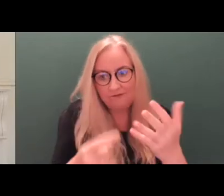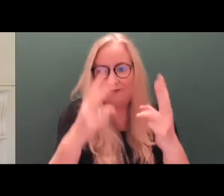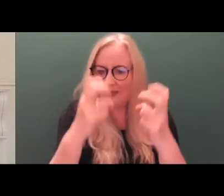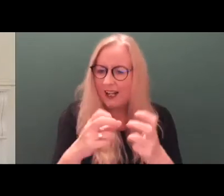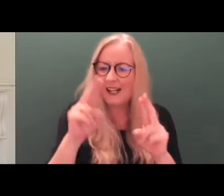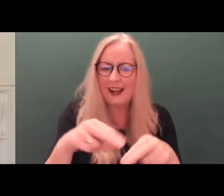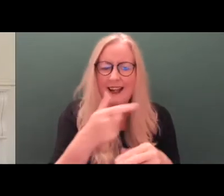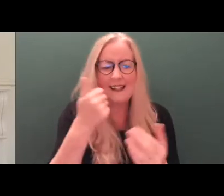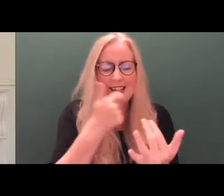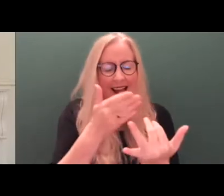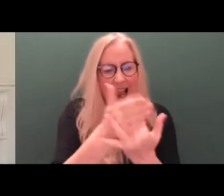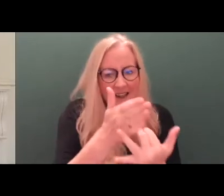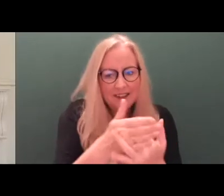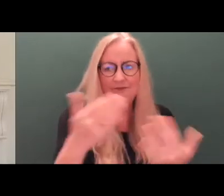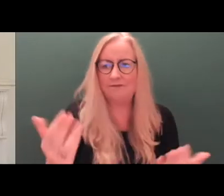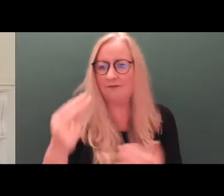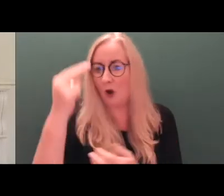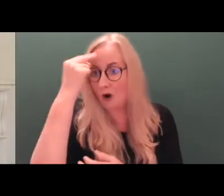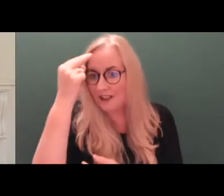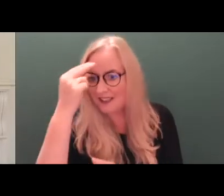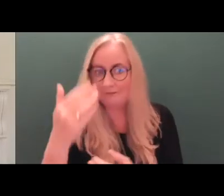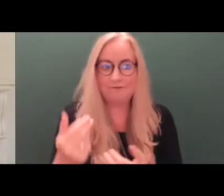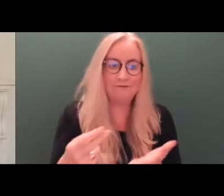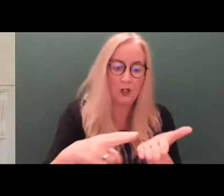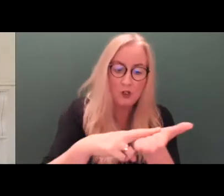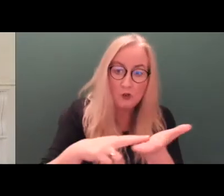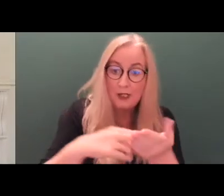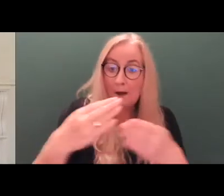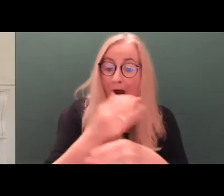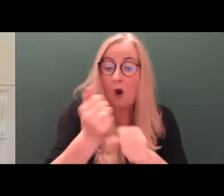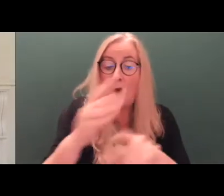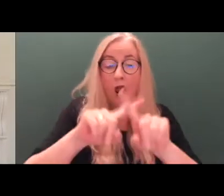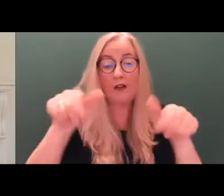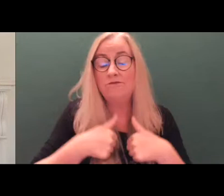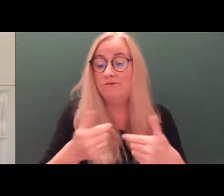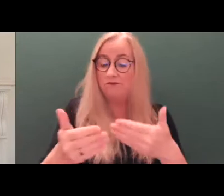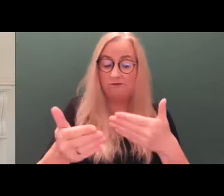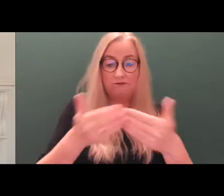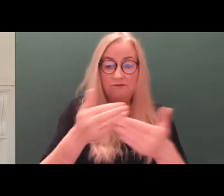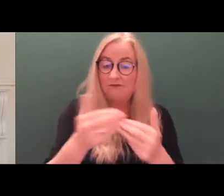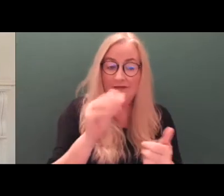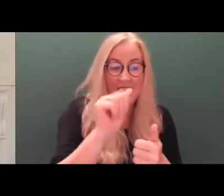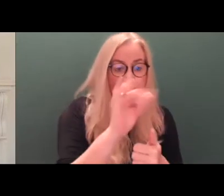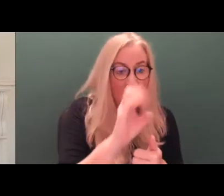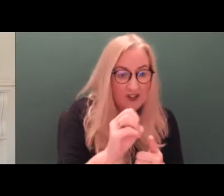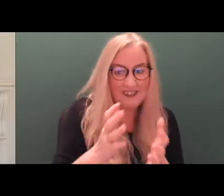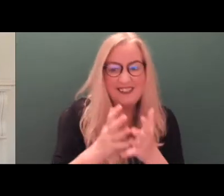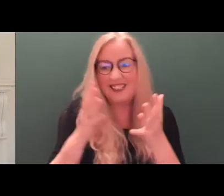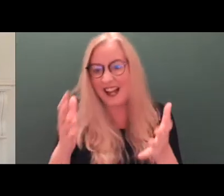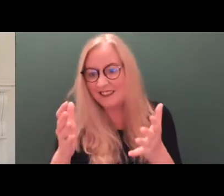to understand and to use by all of us, regardless of our age, size, ability or disability.